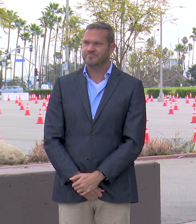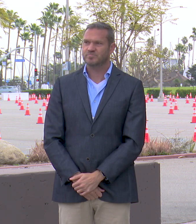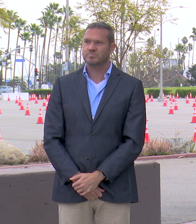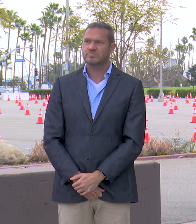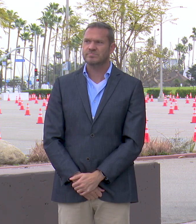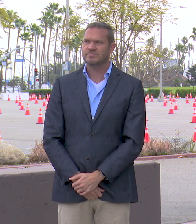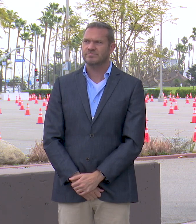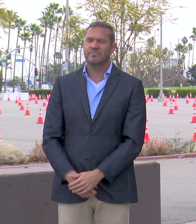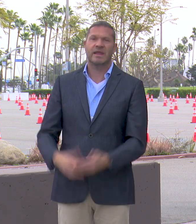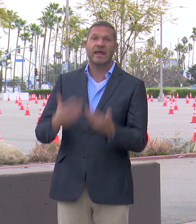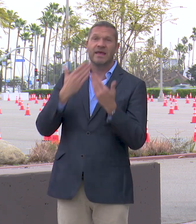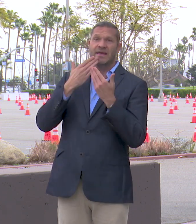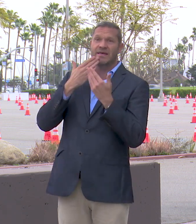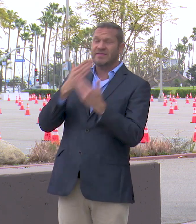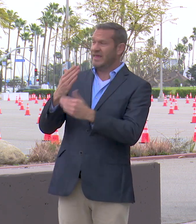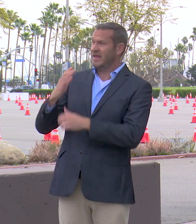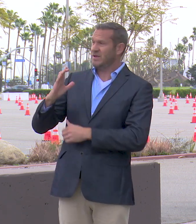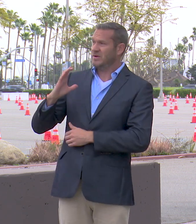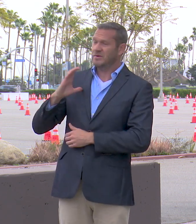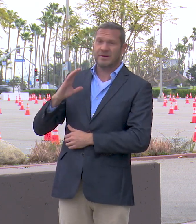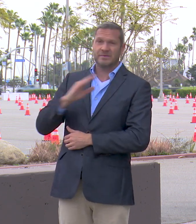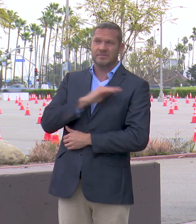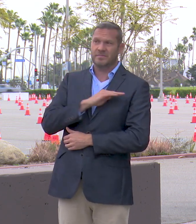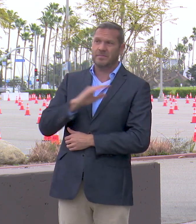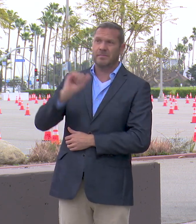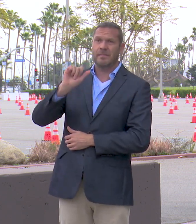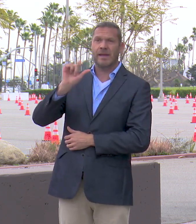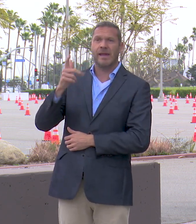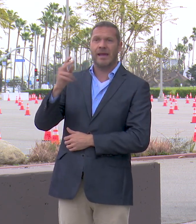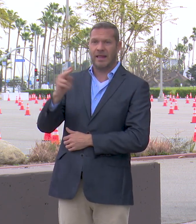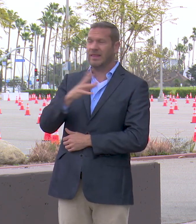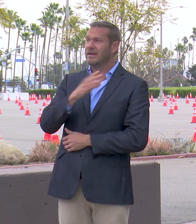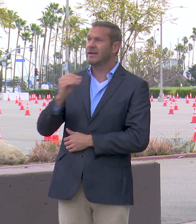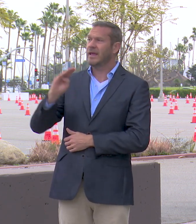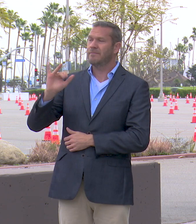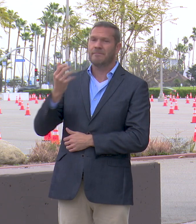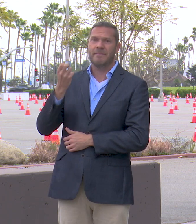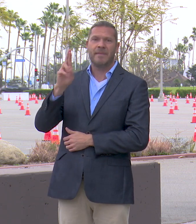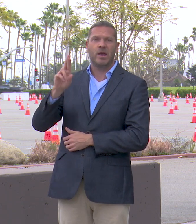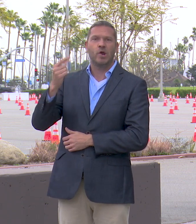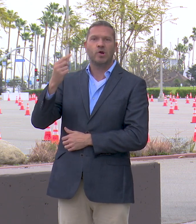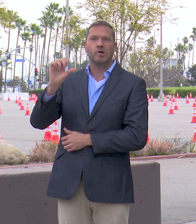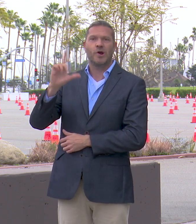Thank you councilwoman Allen and mayor Garcia. Good morning.